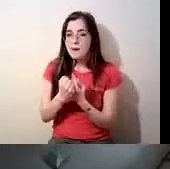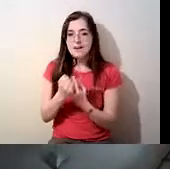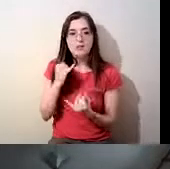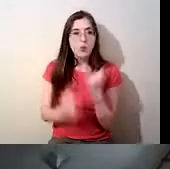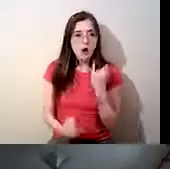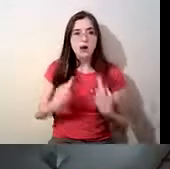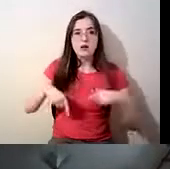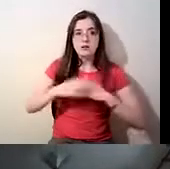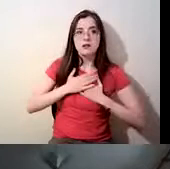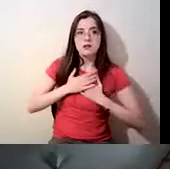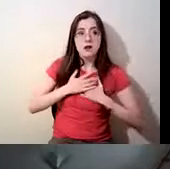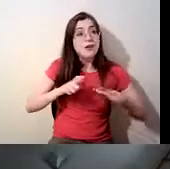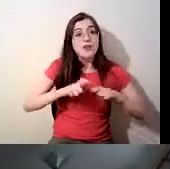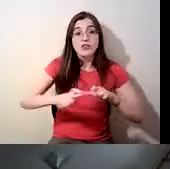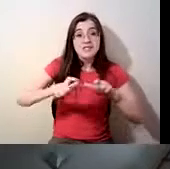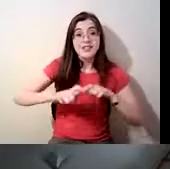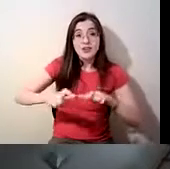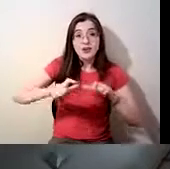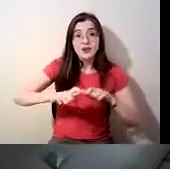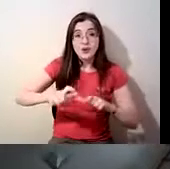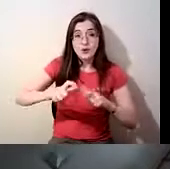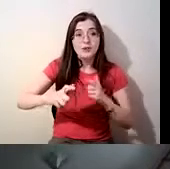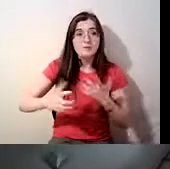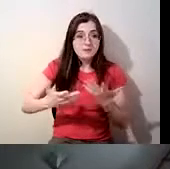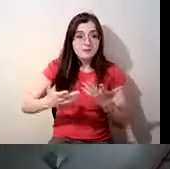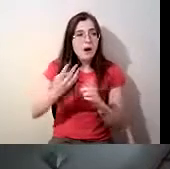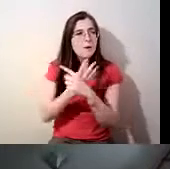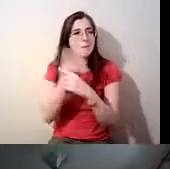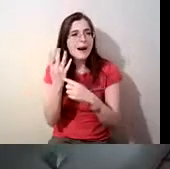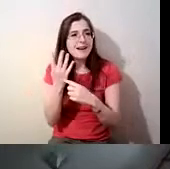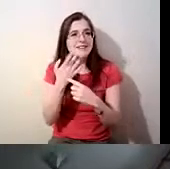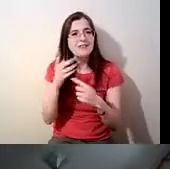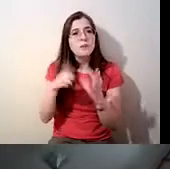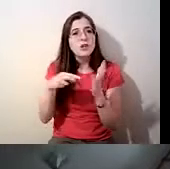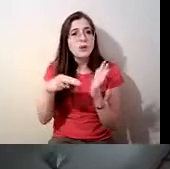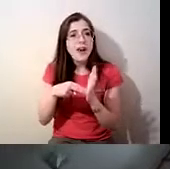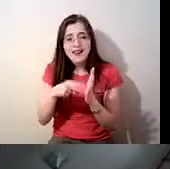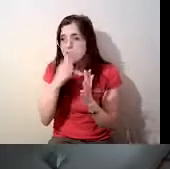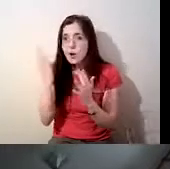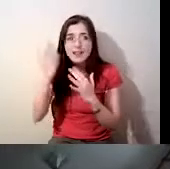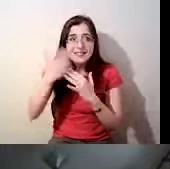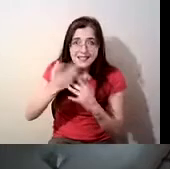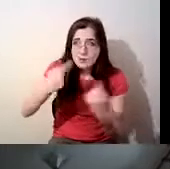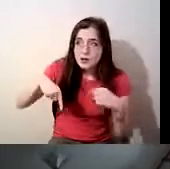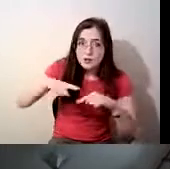to be disproportionately affected and yet panels from the u.n that are not accessible um climate